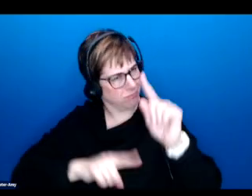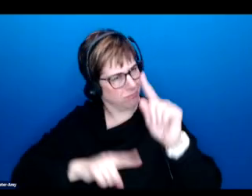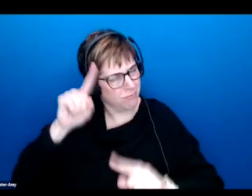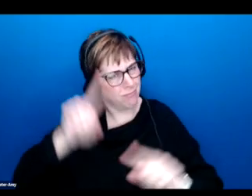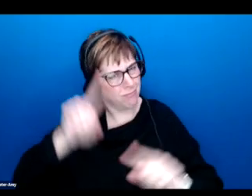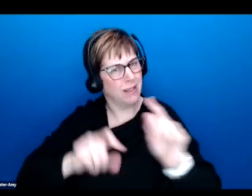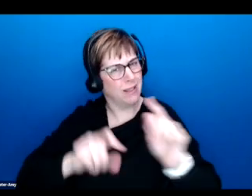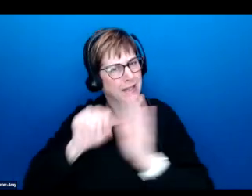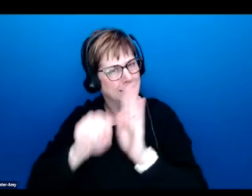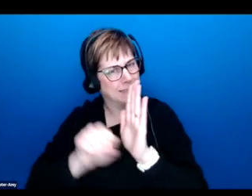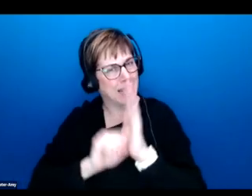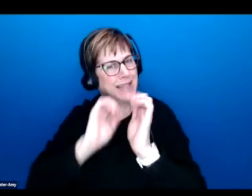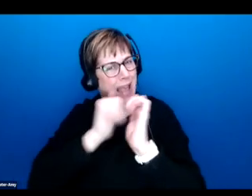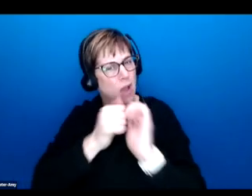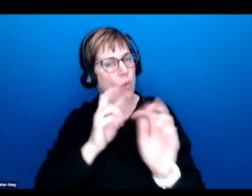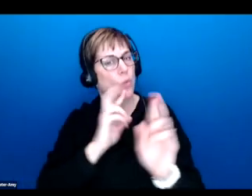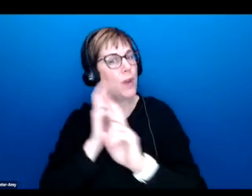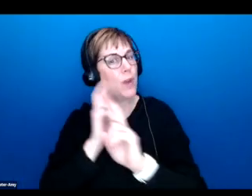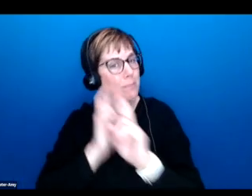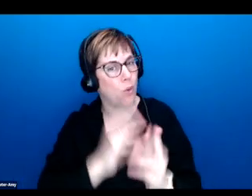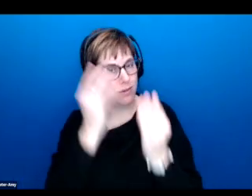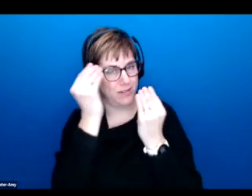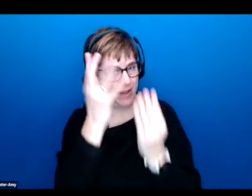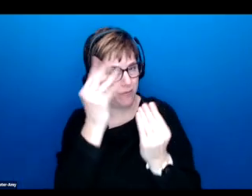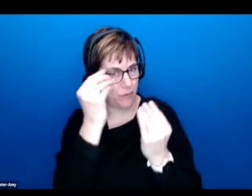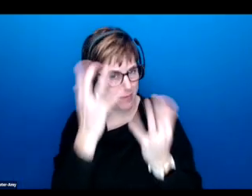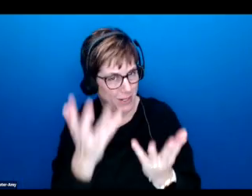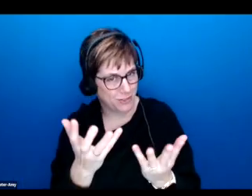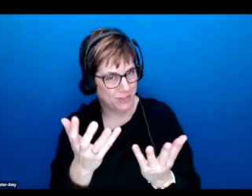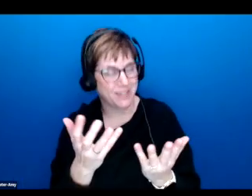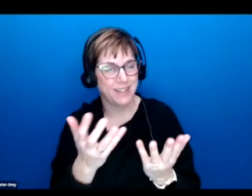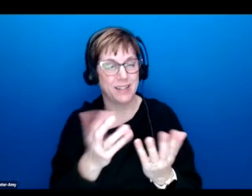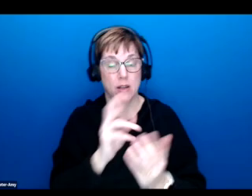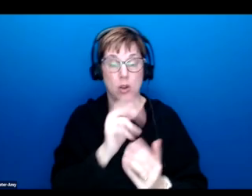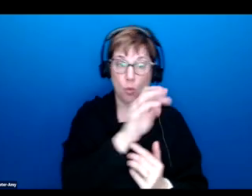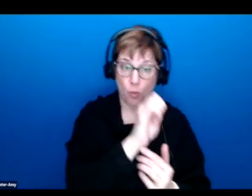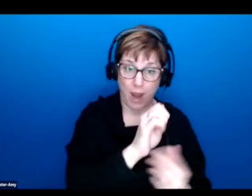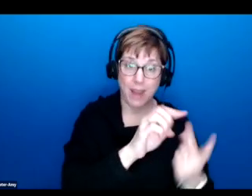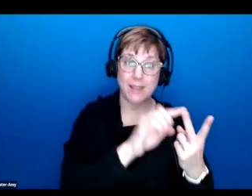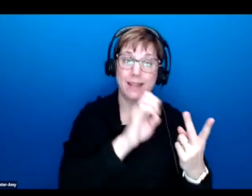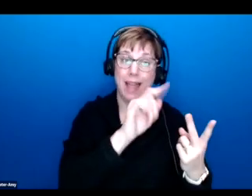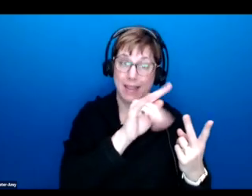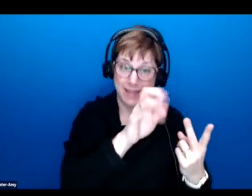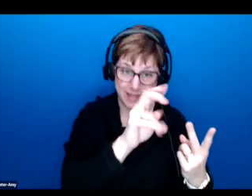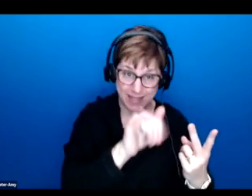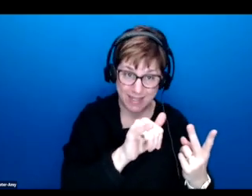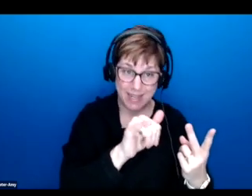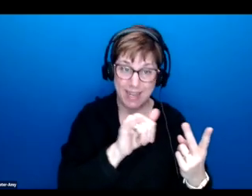reporting the information beyond just the race and ethnicity data within the TMSs dataset.